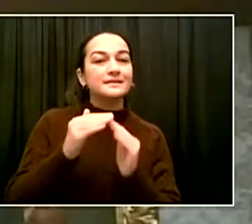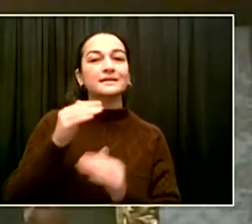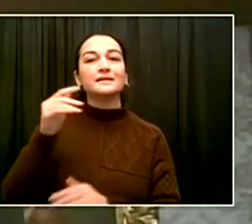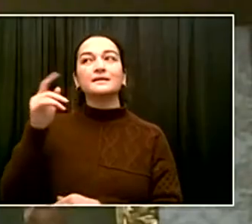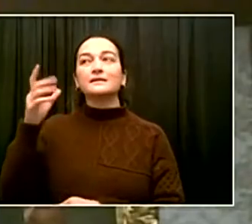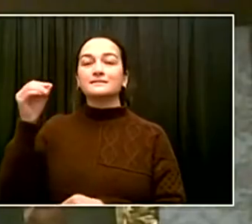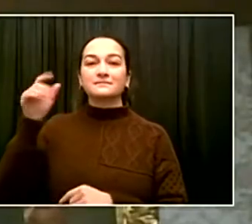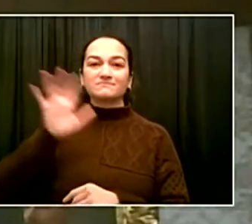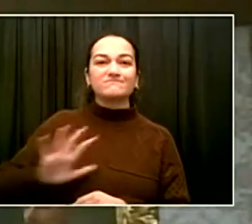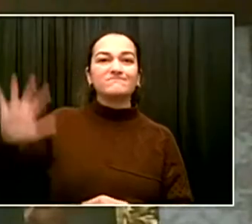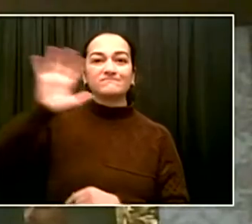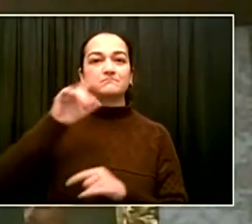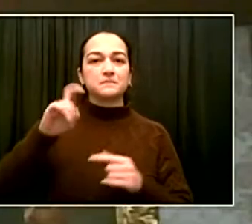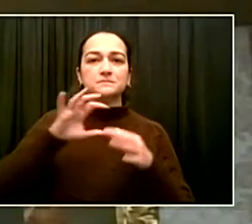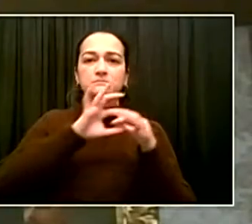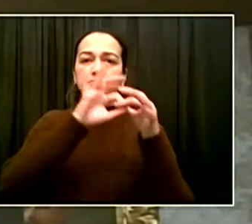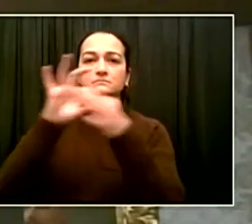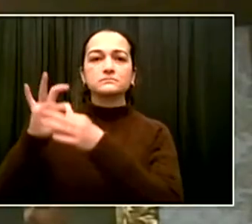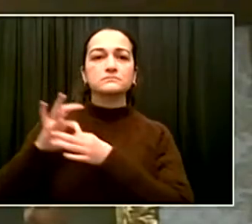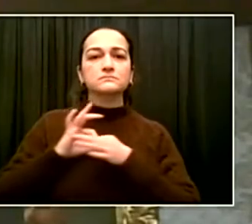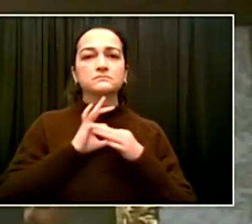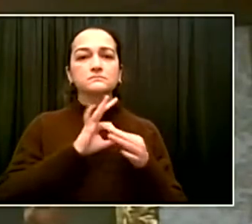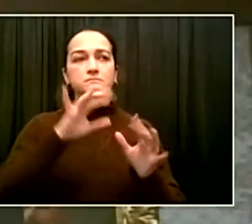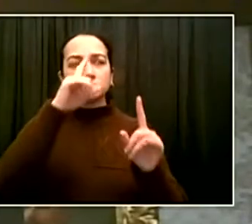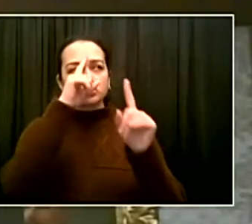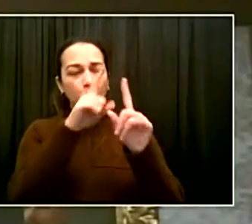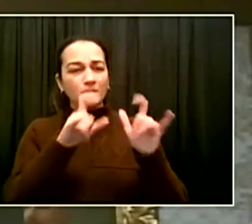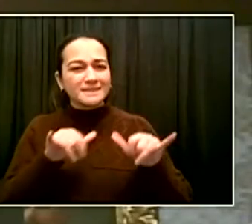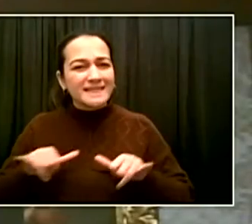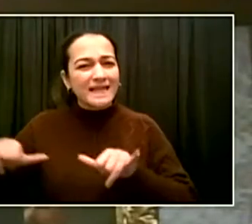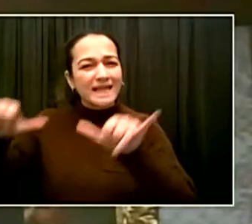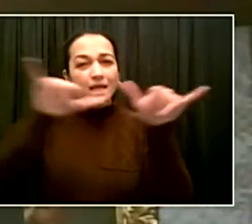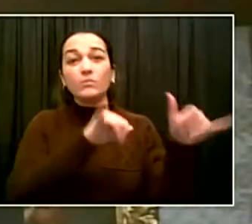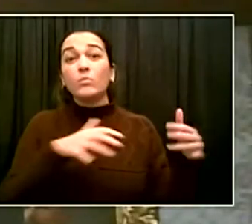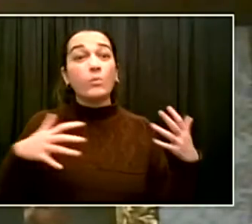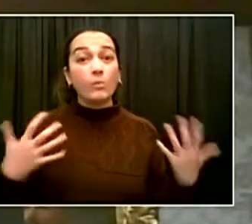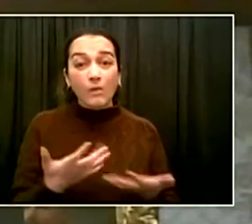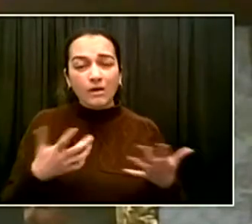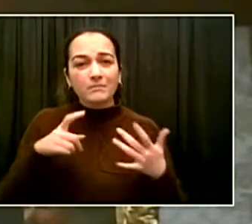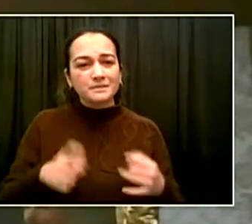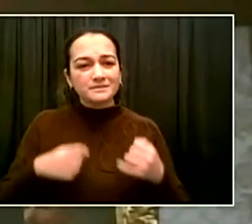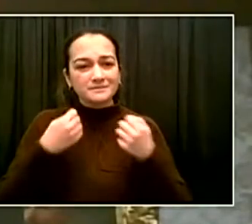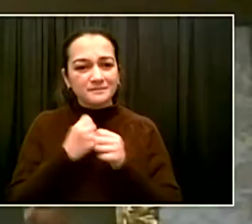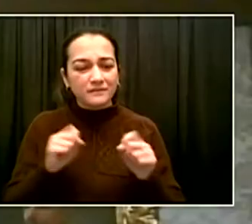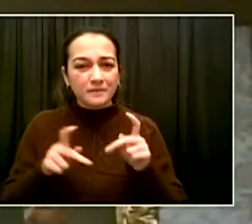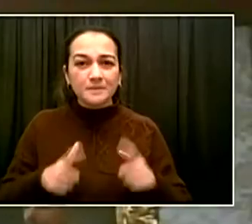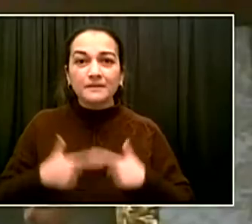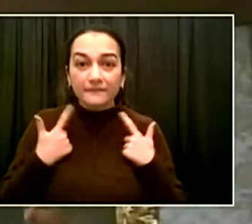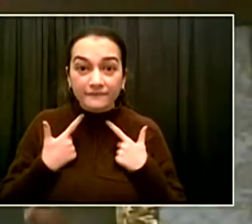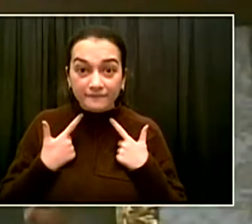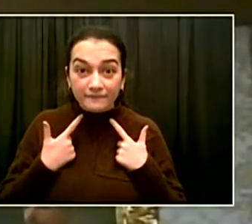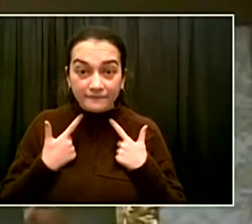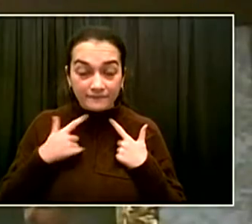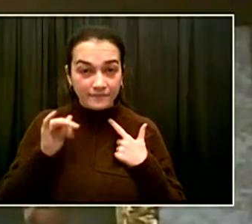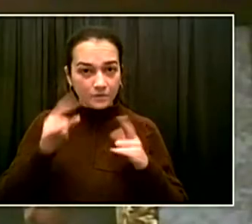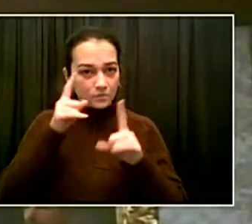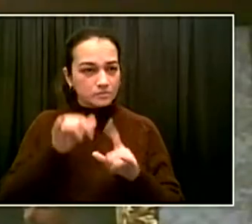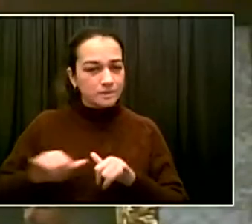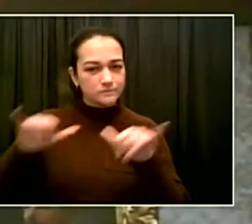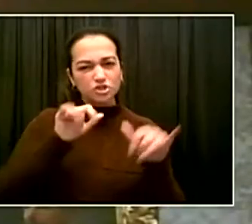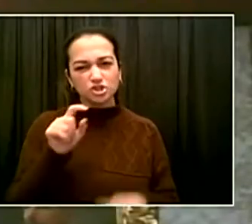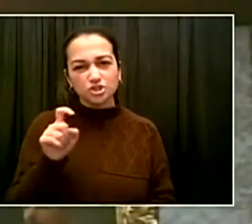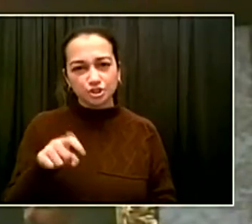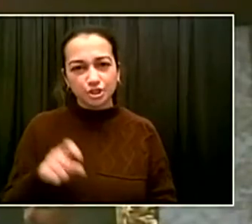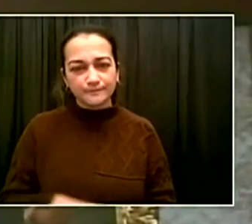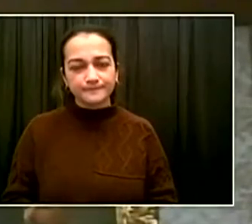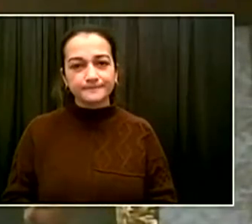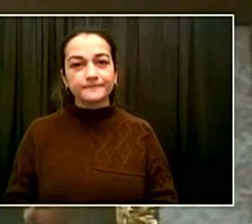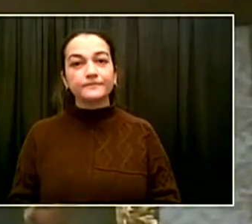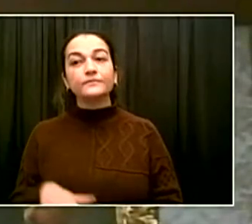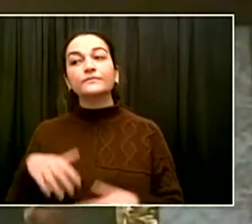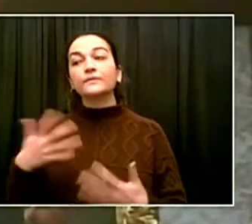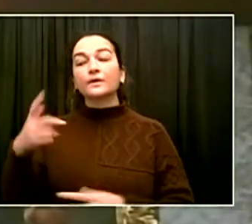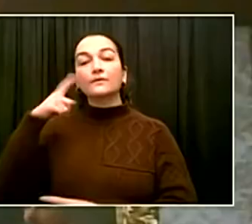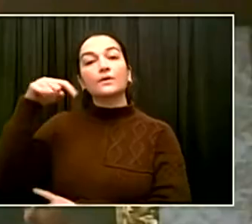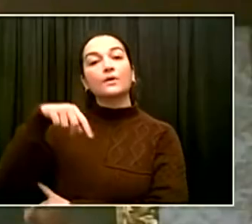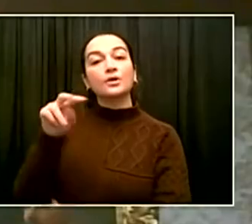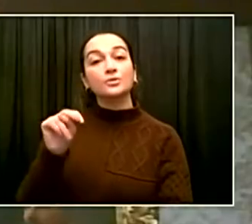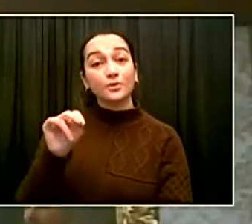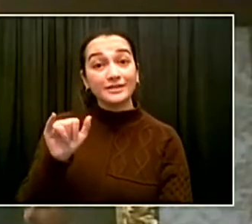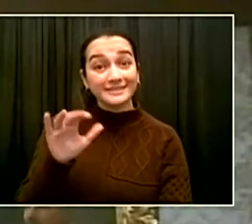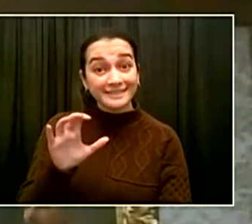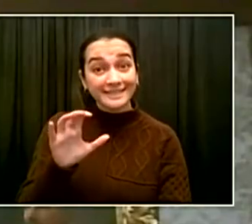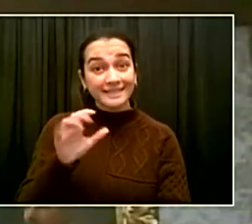THE COVID SURGE SO WE CAN